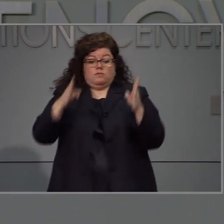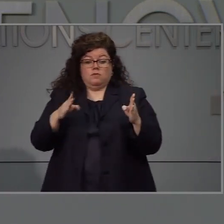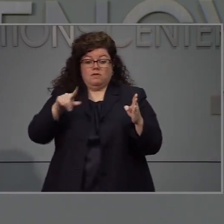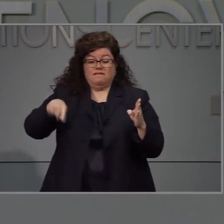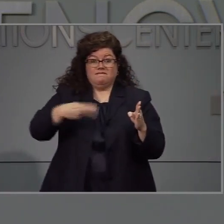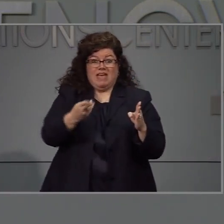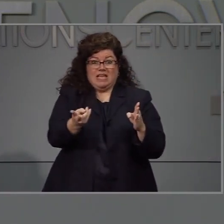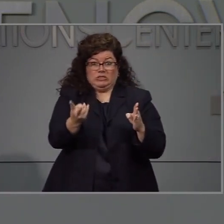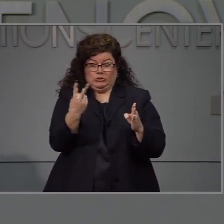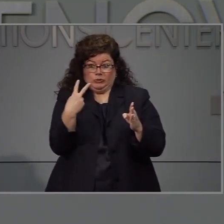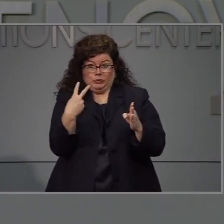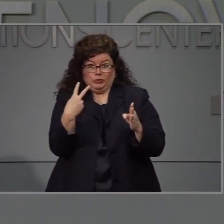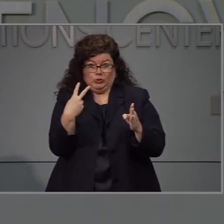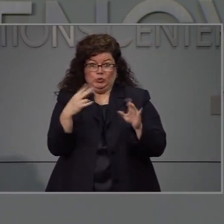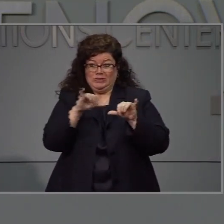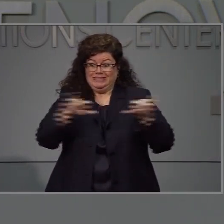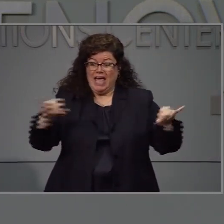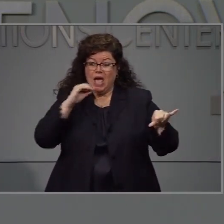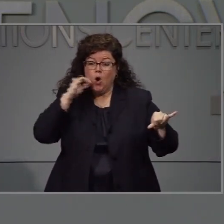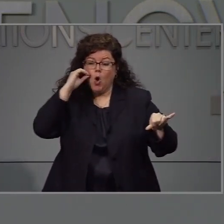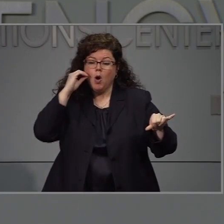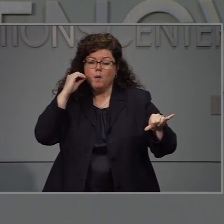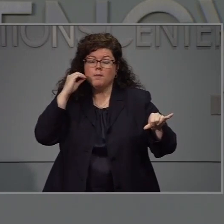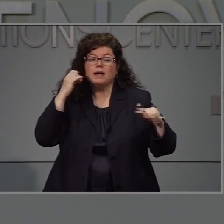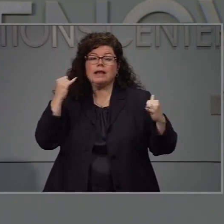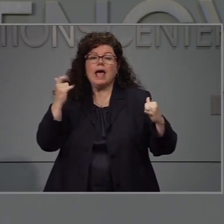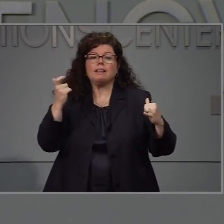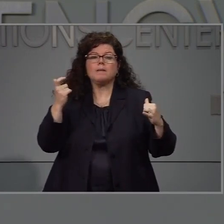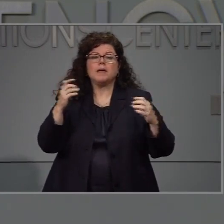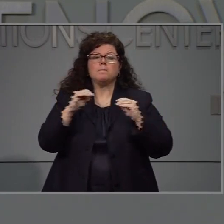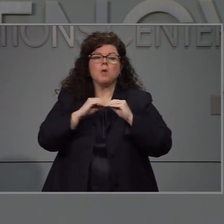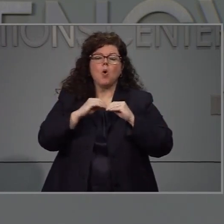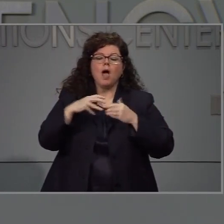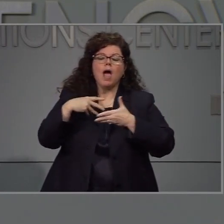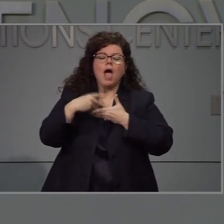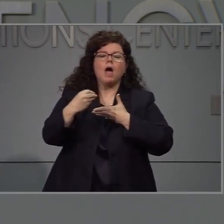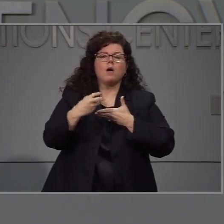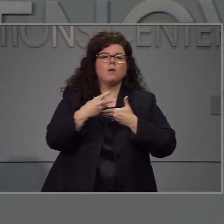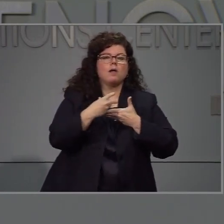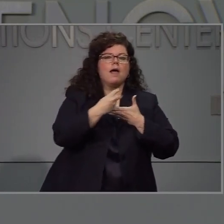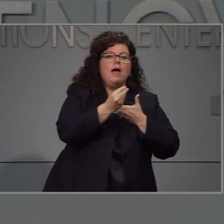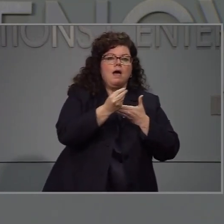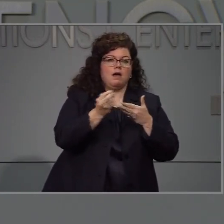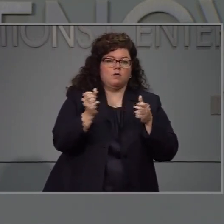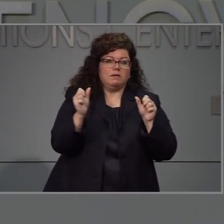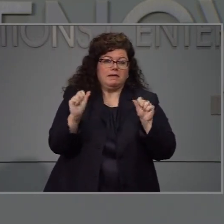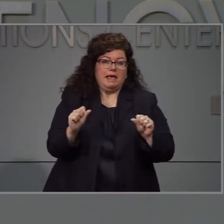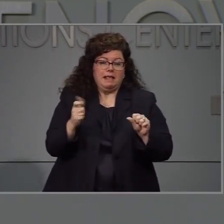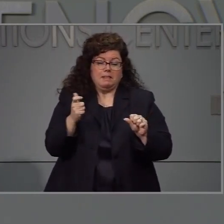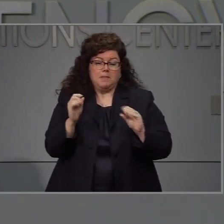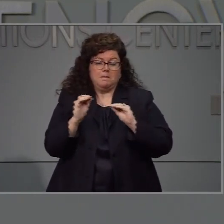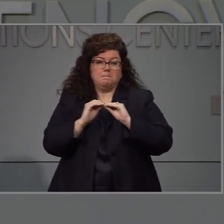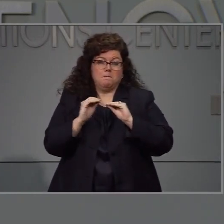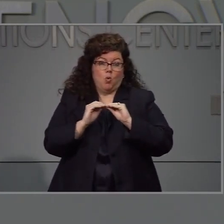WE WERE STILL IN THAT STAY AT HAD A LONGER PERIOD OF TIME UNDER PHASE ONE TO LOOK AT OUR METRICS AND MAKE SURE THAT WE WERE STABLE, THIS IS THE TIME WHERE WE'RE TAKING THE NEXT